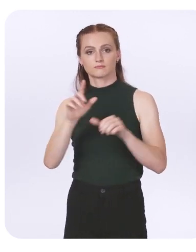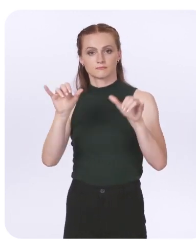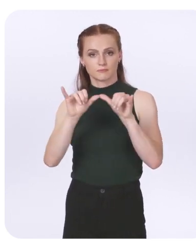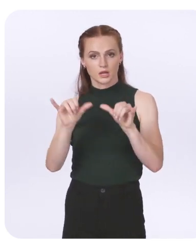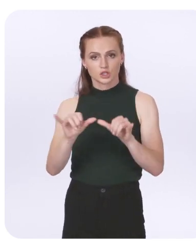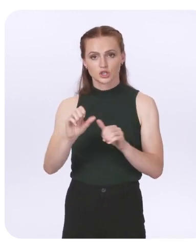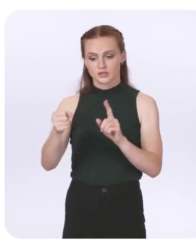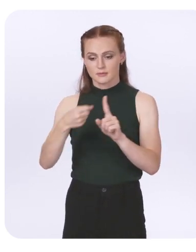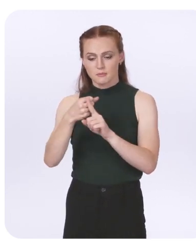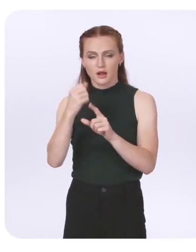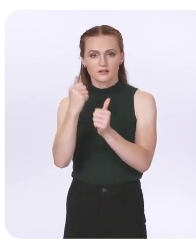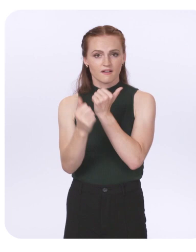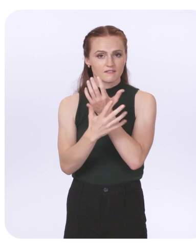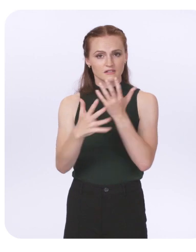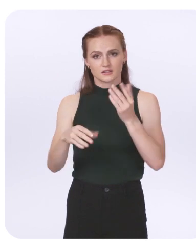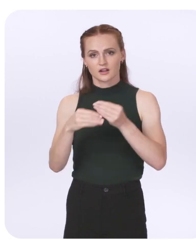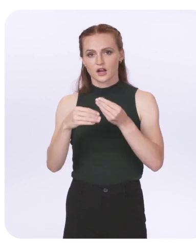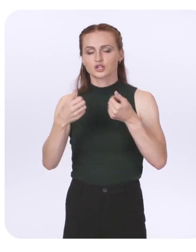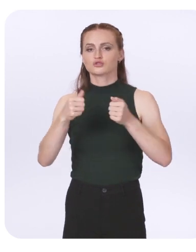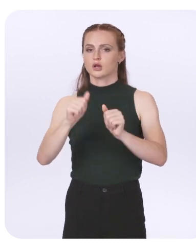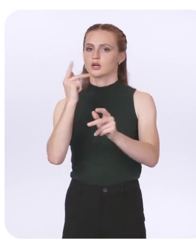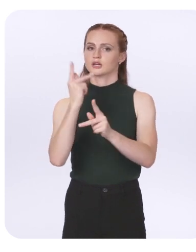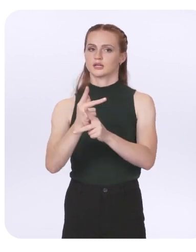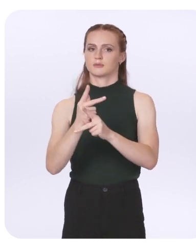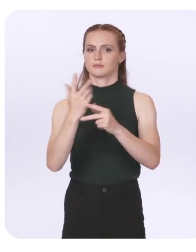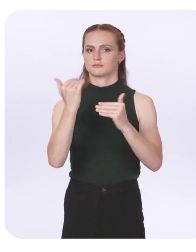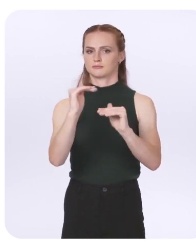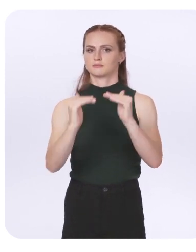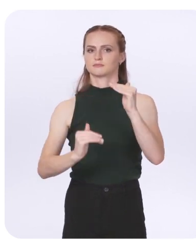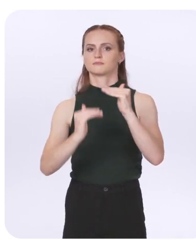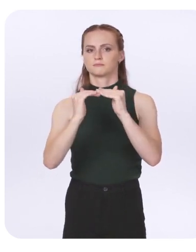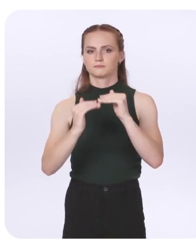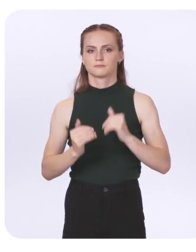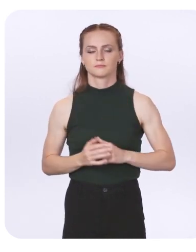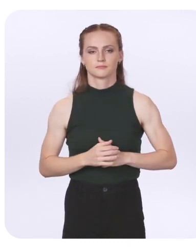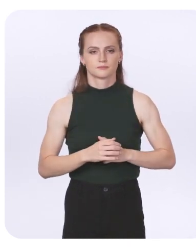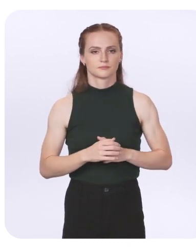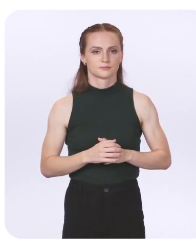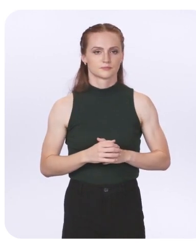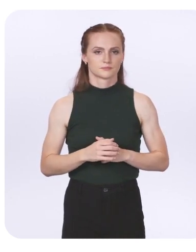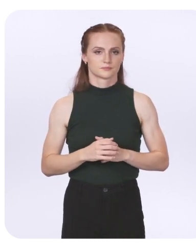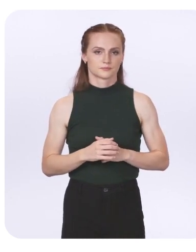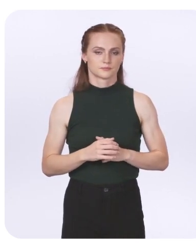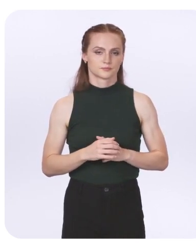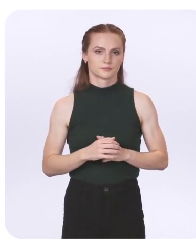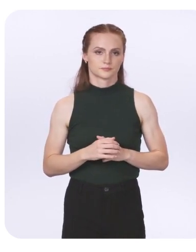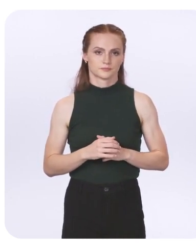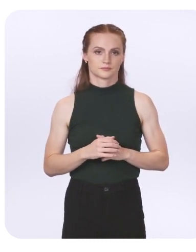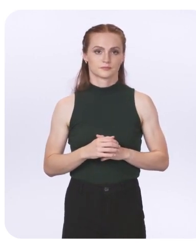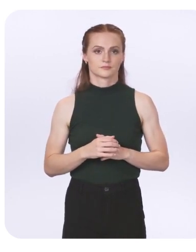and you try to keep it within certain limits. Now to facilitate performance testing.